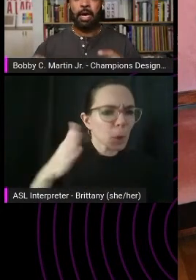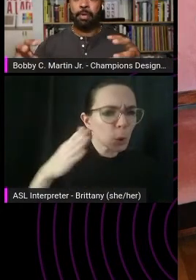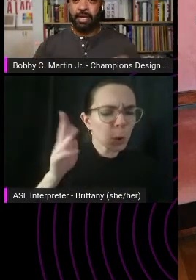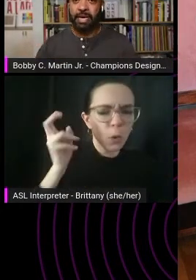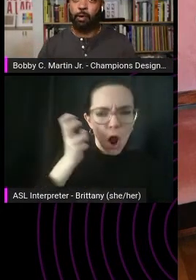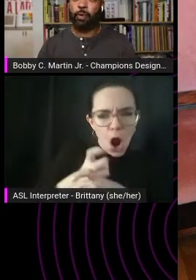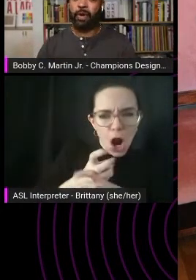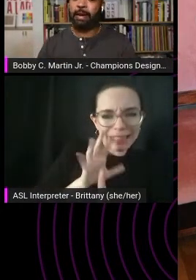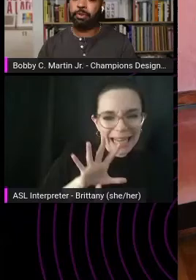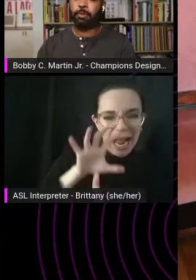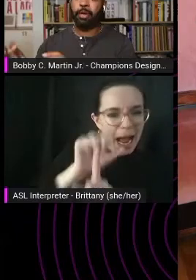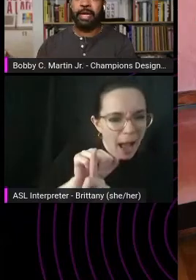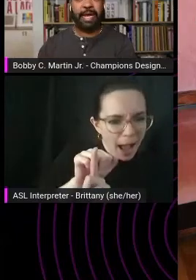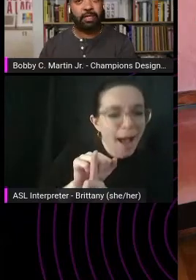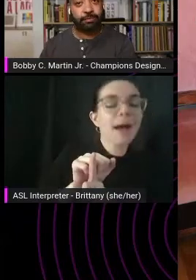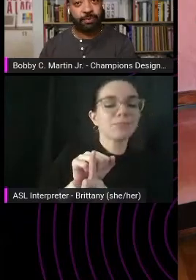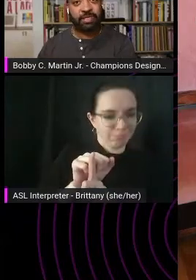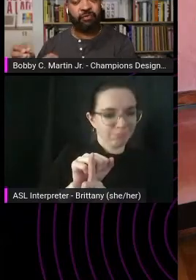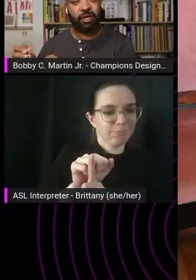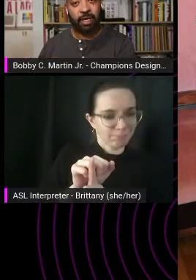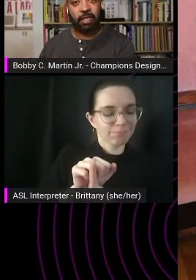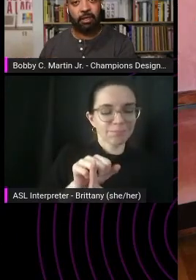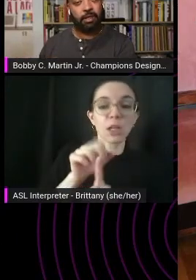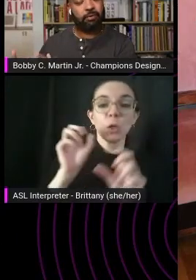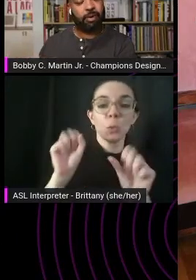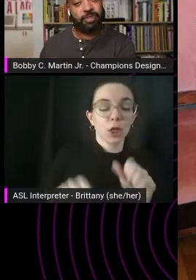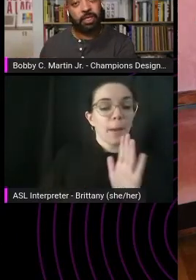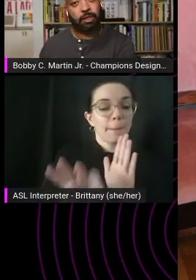But here we were able to bring in a specific color that represented